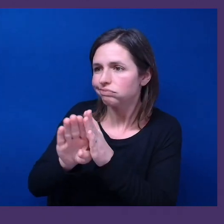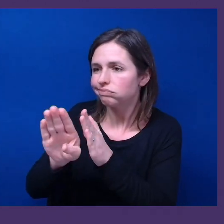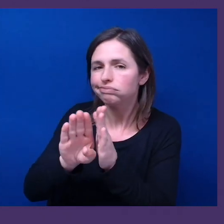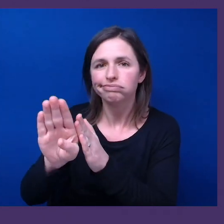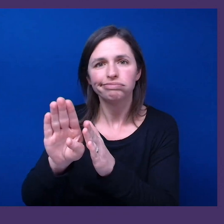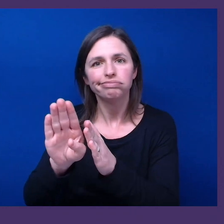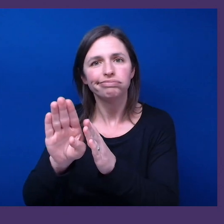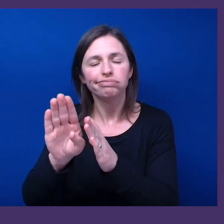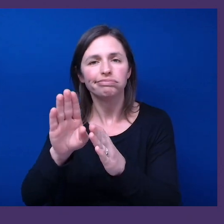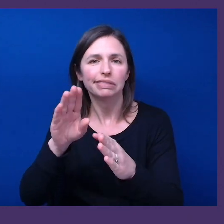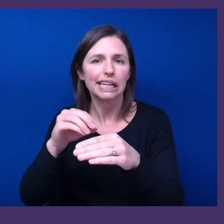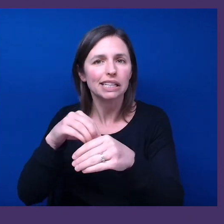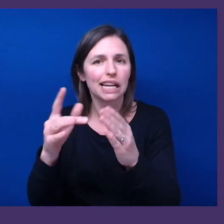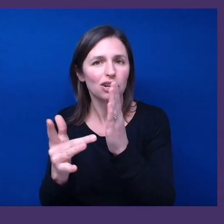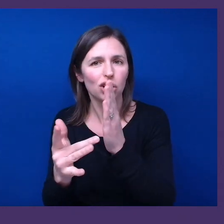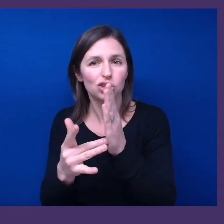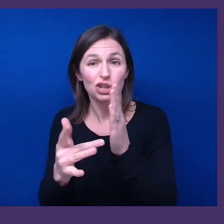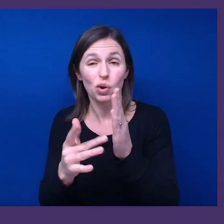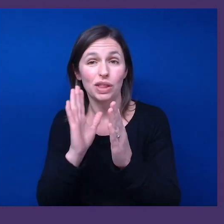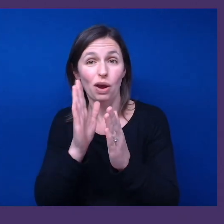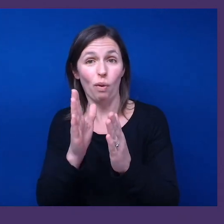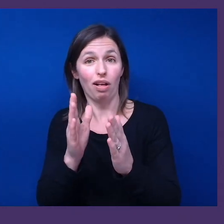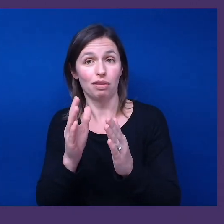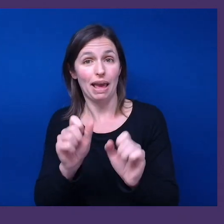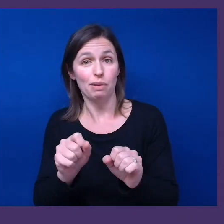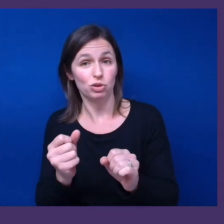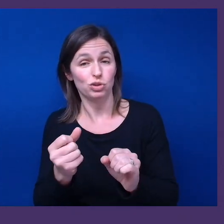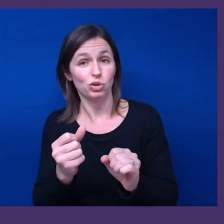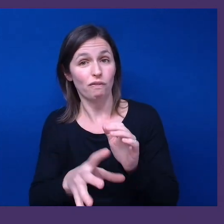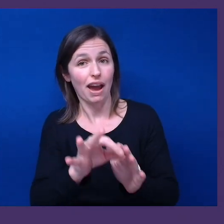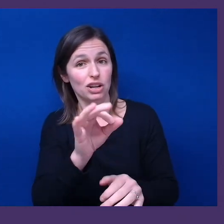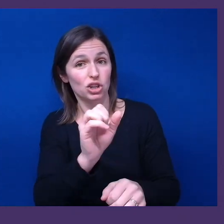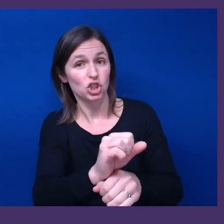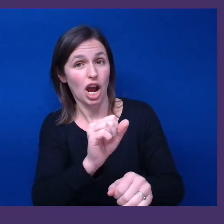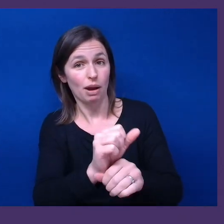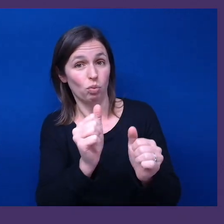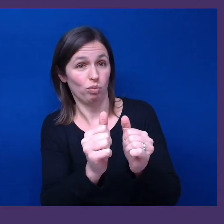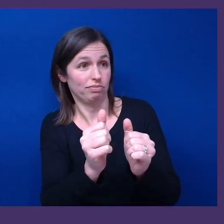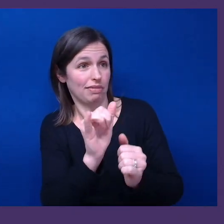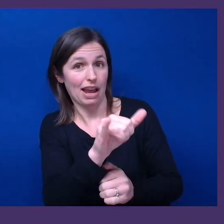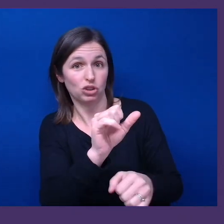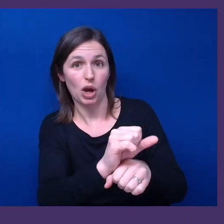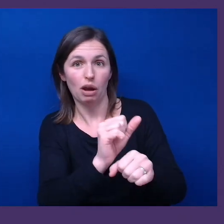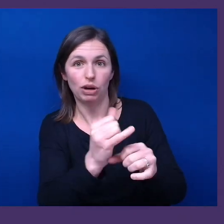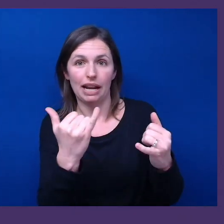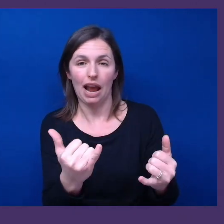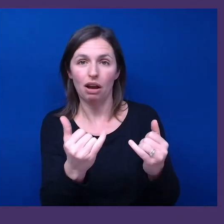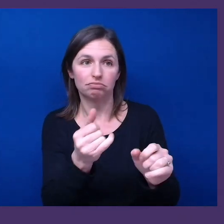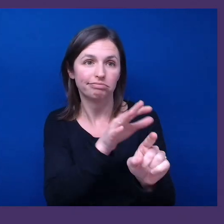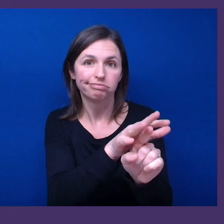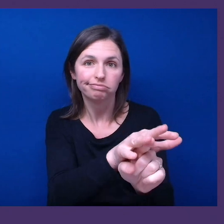As more companies harness the power of AI tools like Microsoft's Copilot, we need to ensure two things.